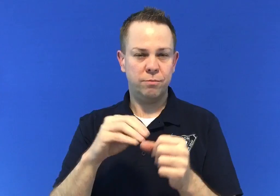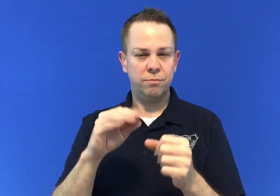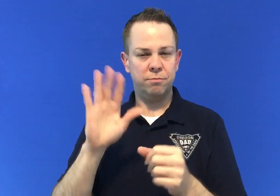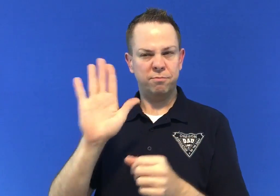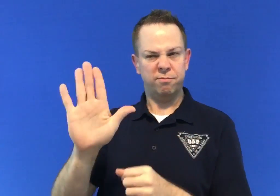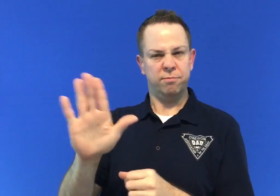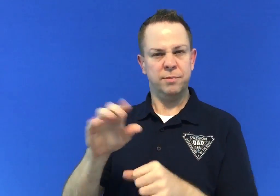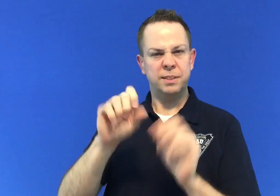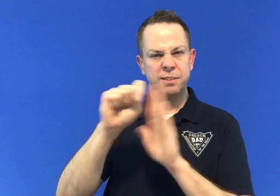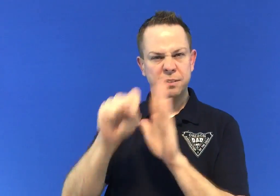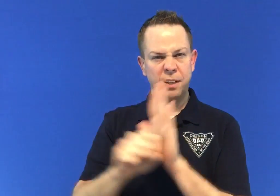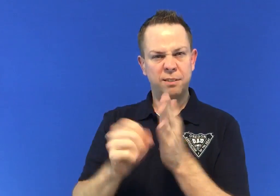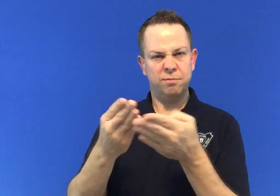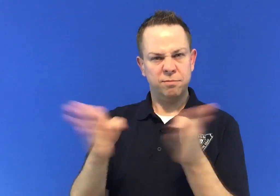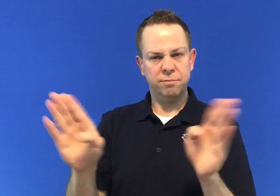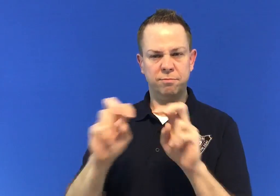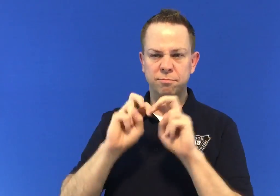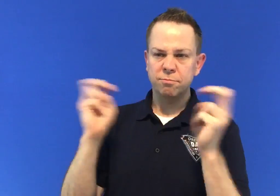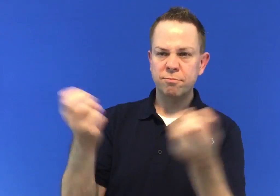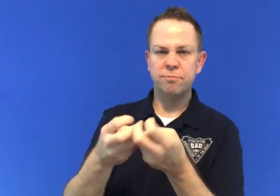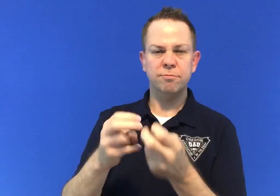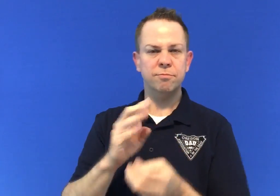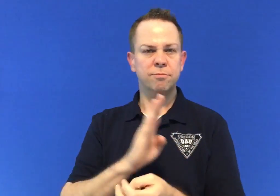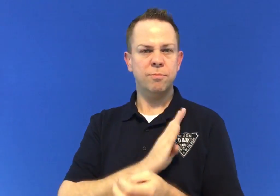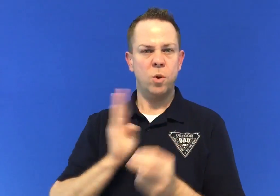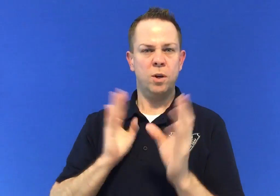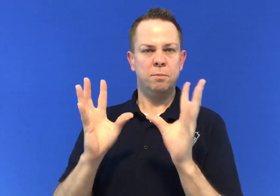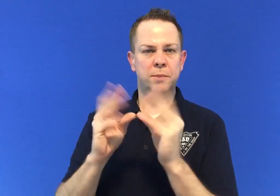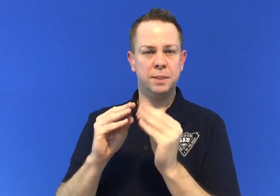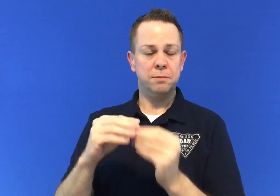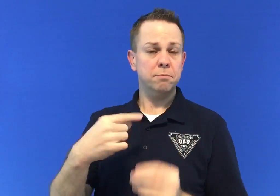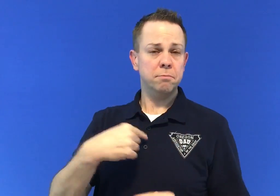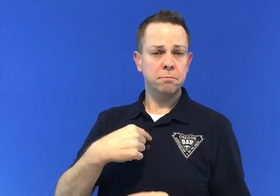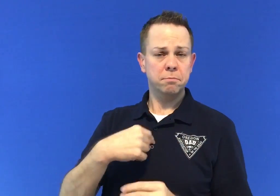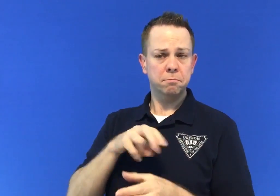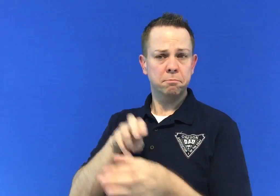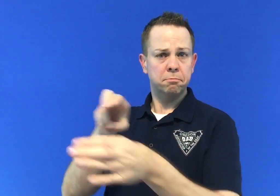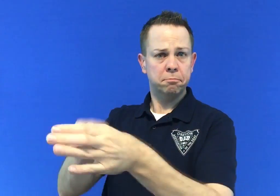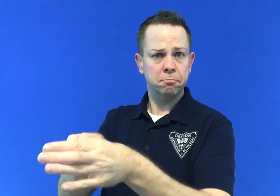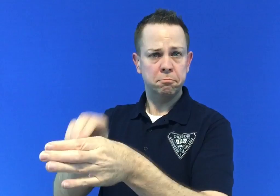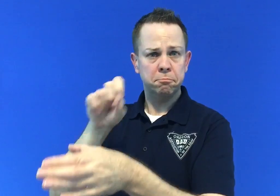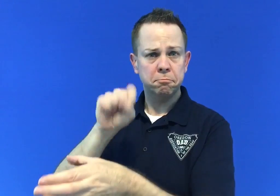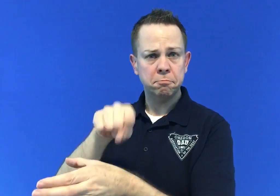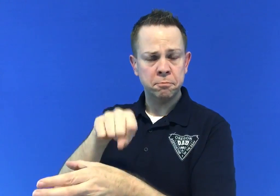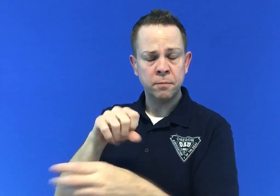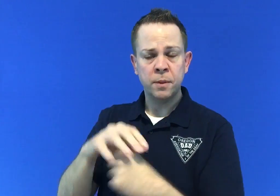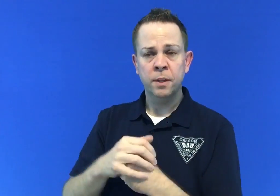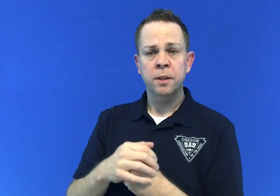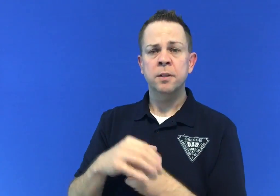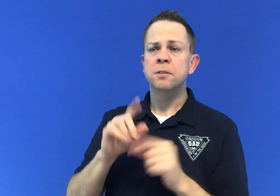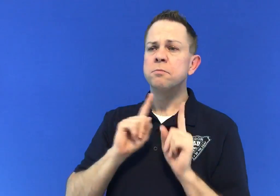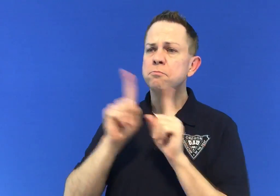They serve the entire state, and I went to their board meeting.